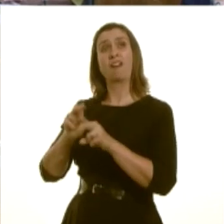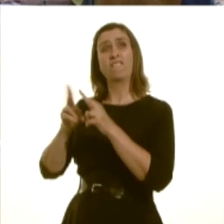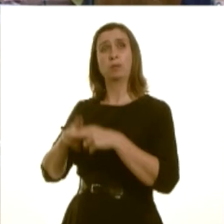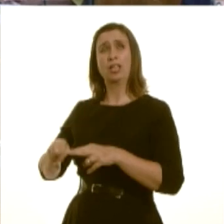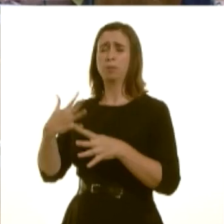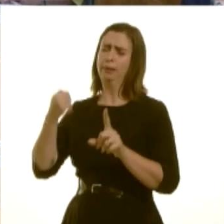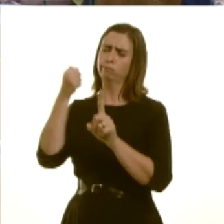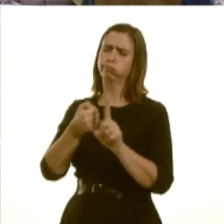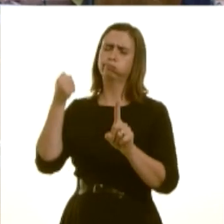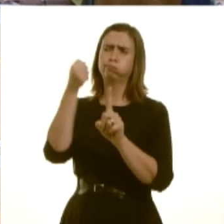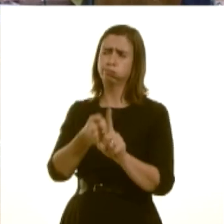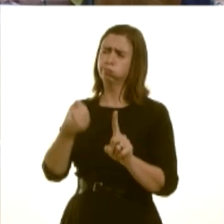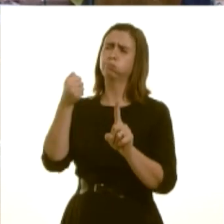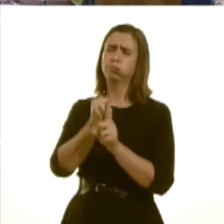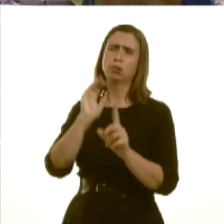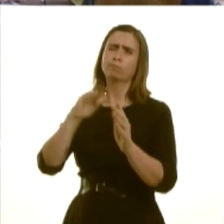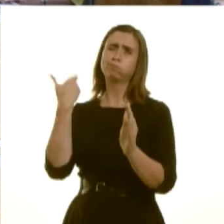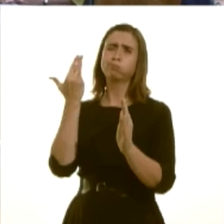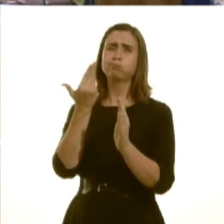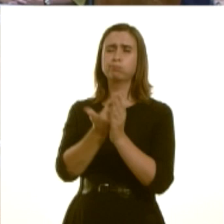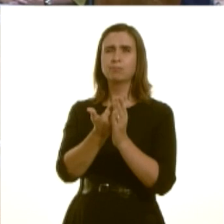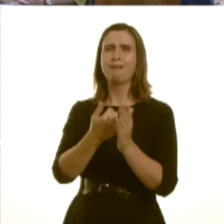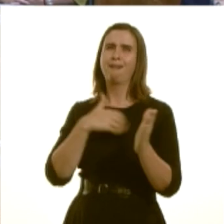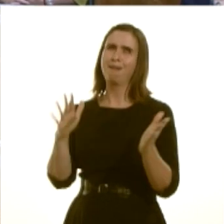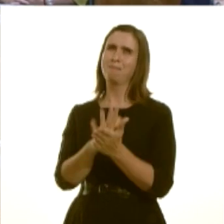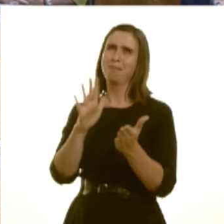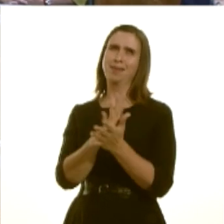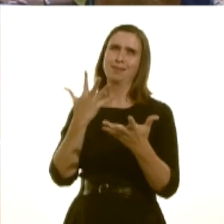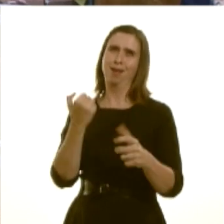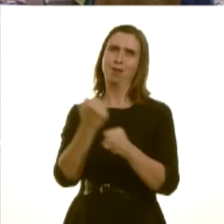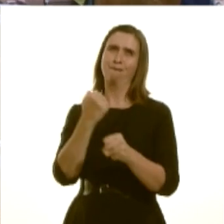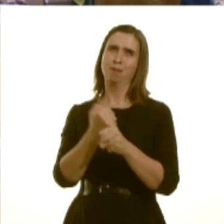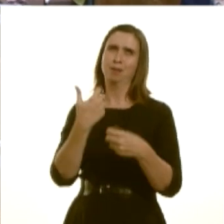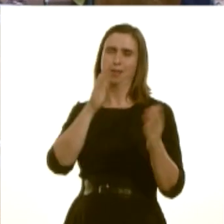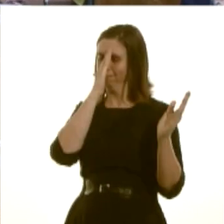issue, I am delighted to see it so high on the Welsh Government agenda. However, First